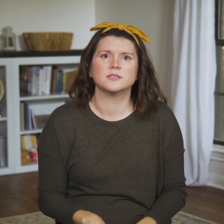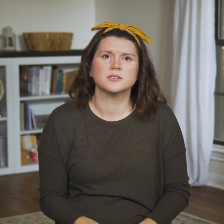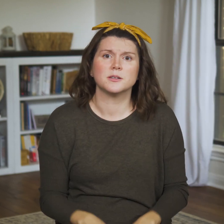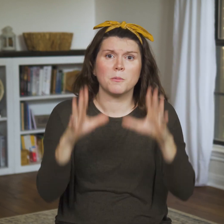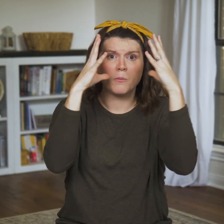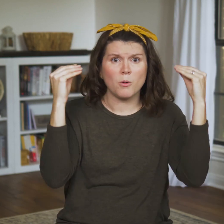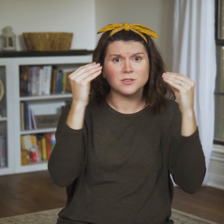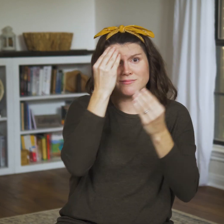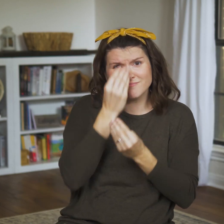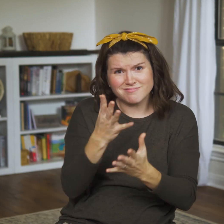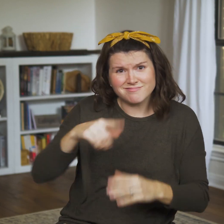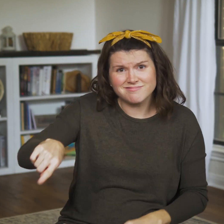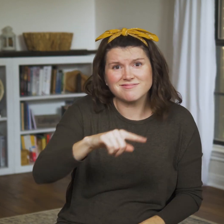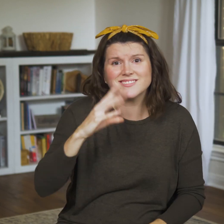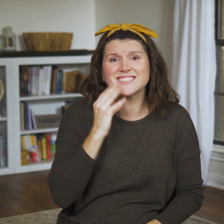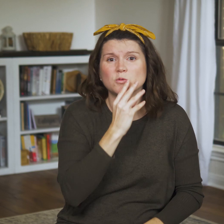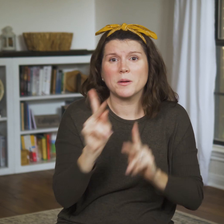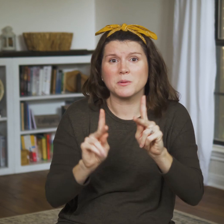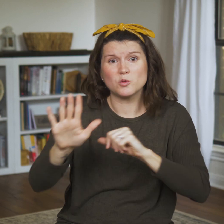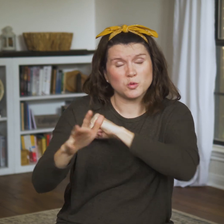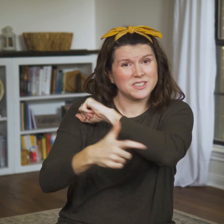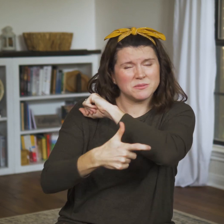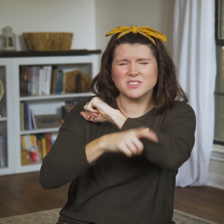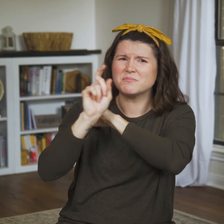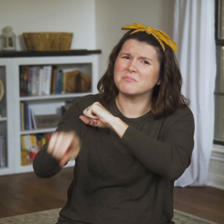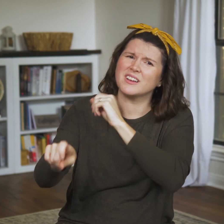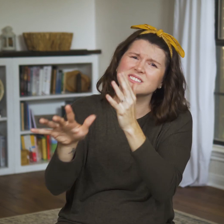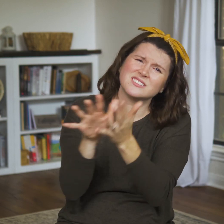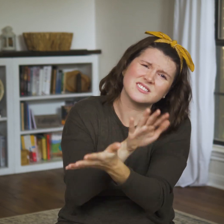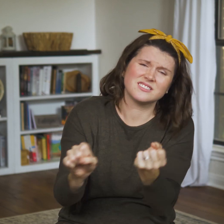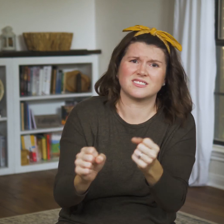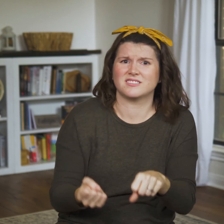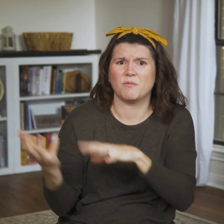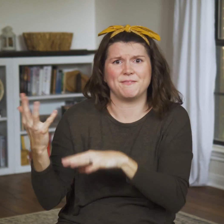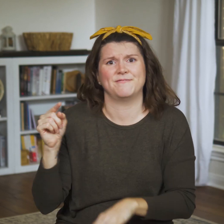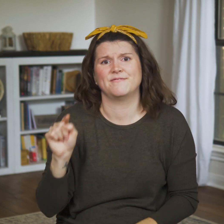Half-Manasseh will settle east of the Jordan,